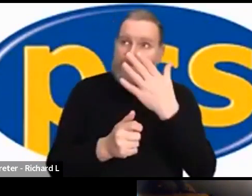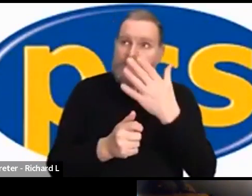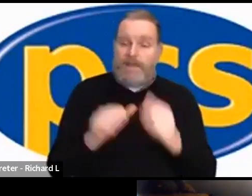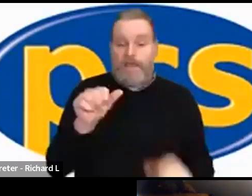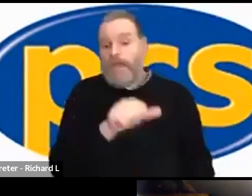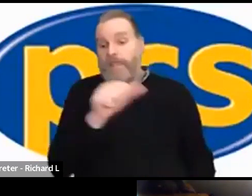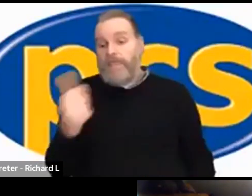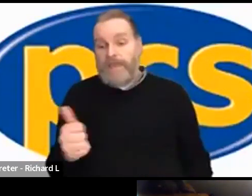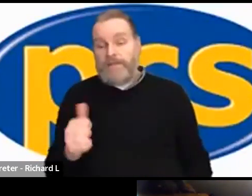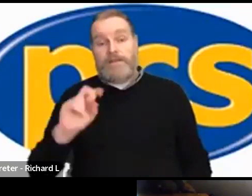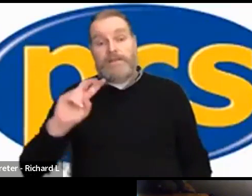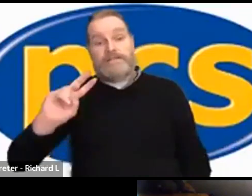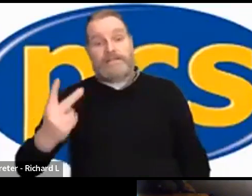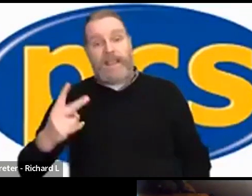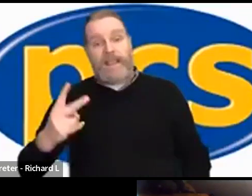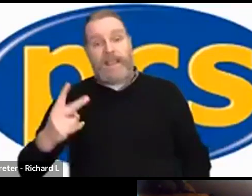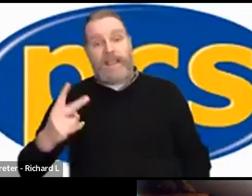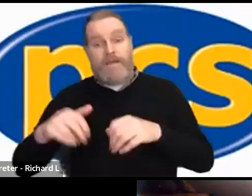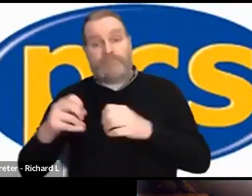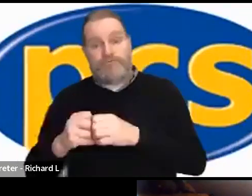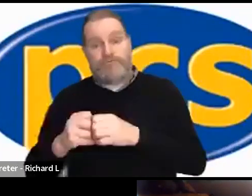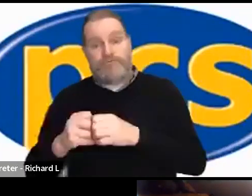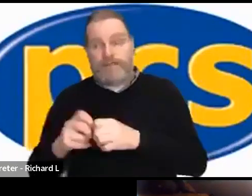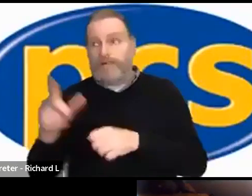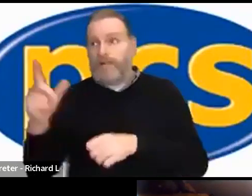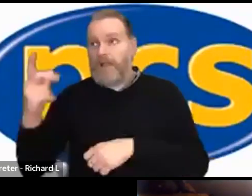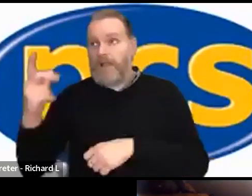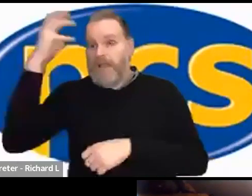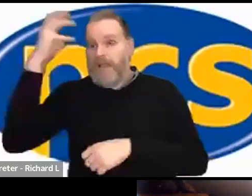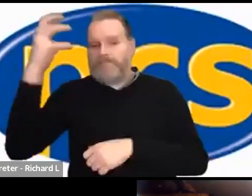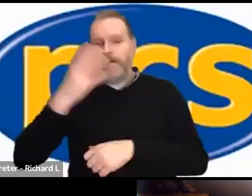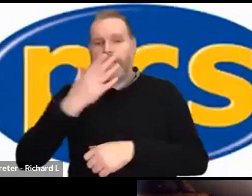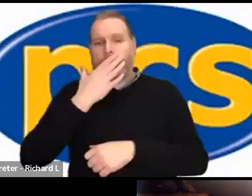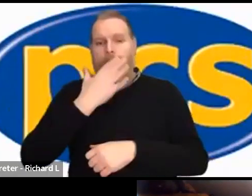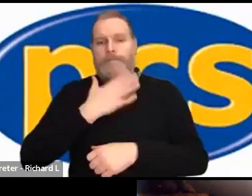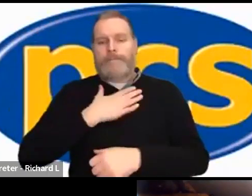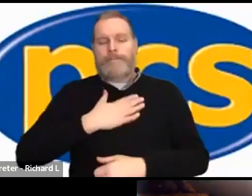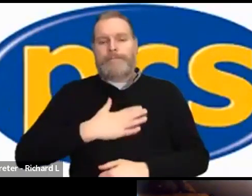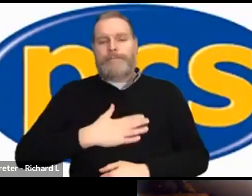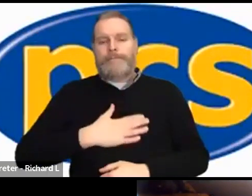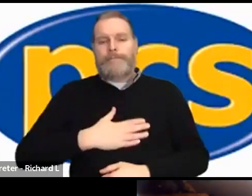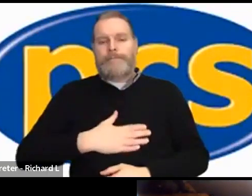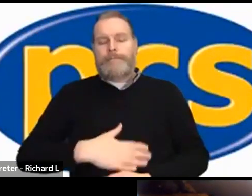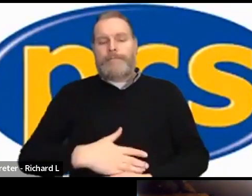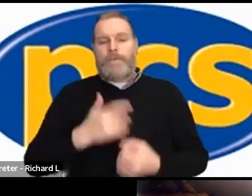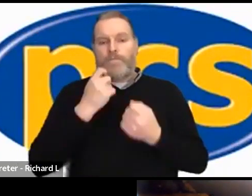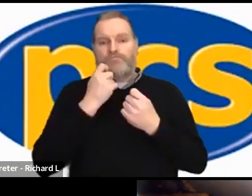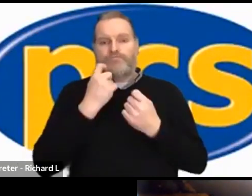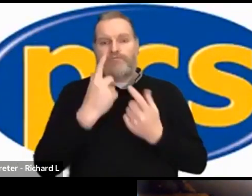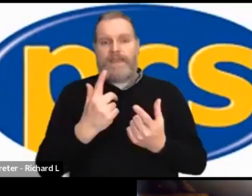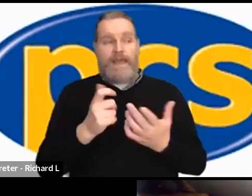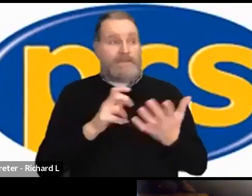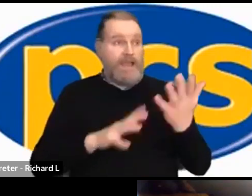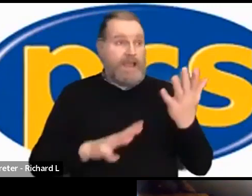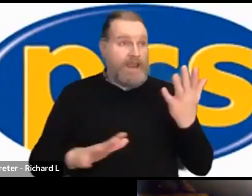, so that on the second of February, what the Government will realize, and realize, and the Cabinet realize, and the Cabinet Office Minister will realize . But equally equally important. What